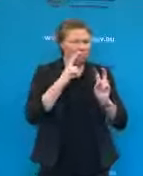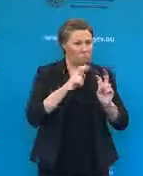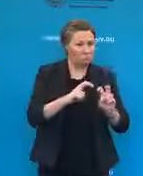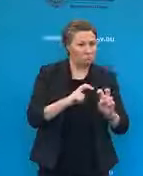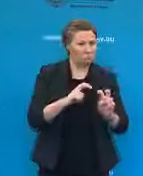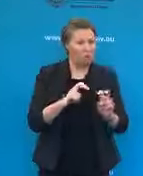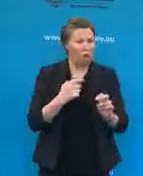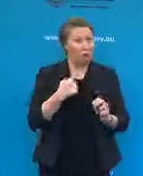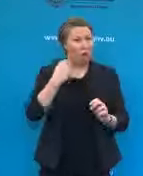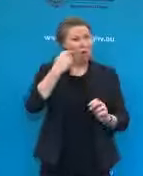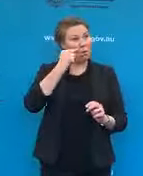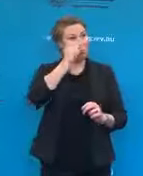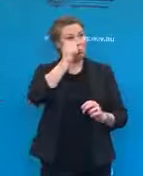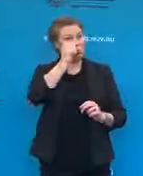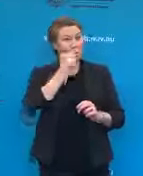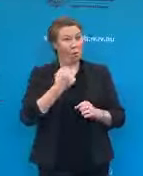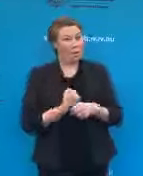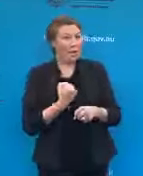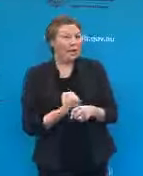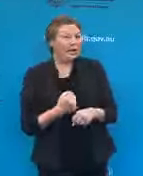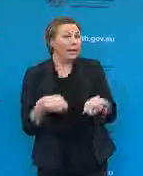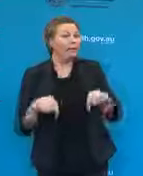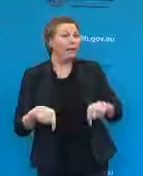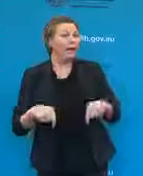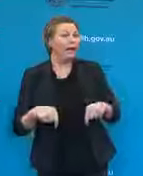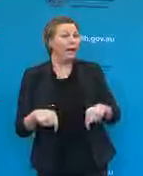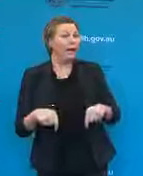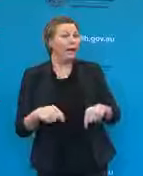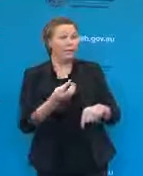manufacturing capacity, for others we don't currently have